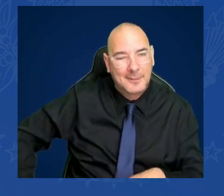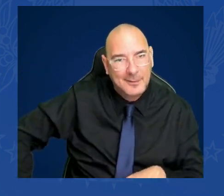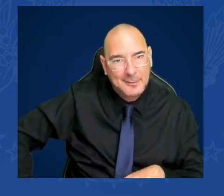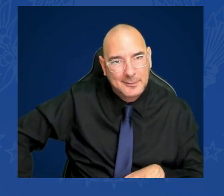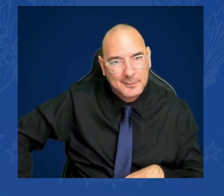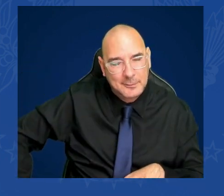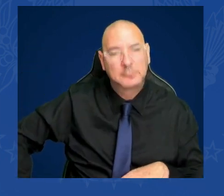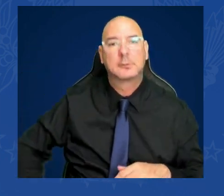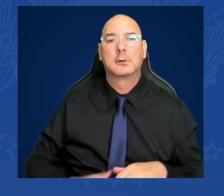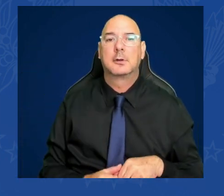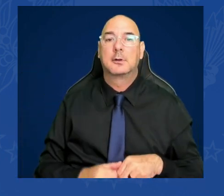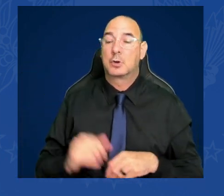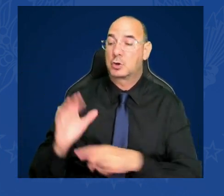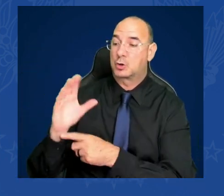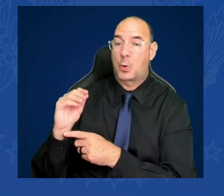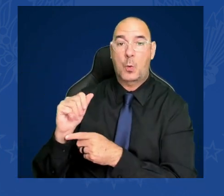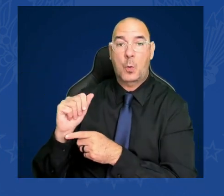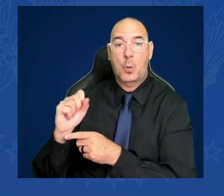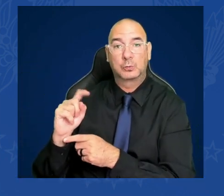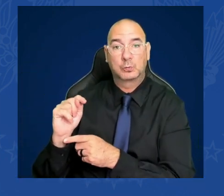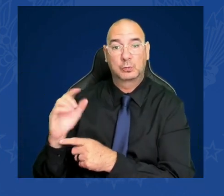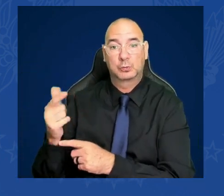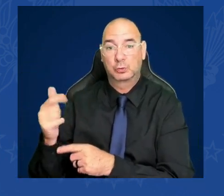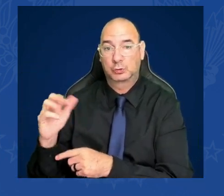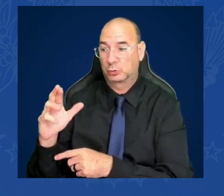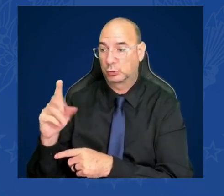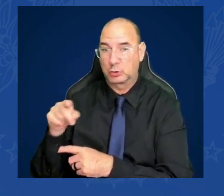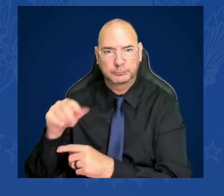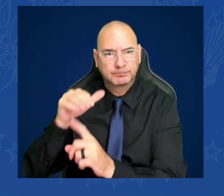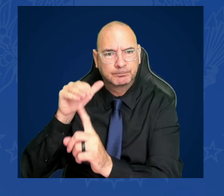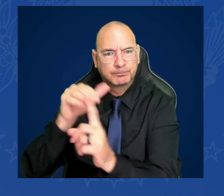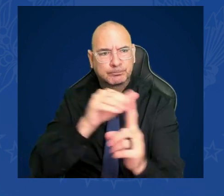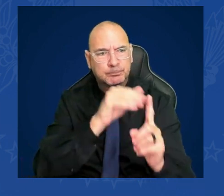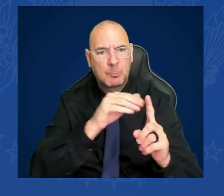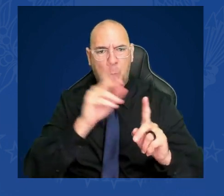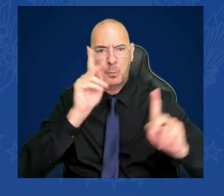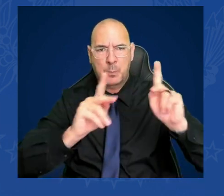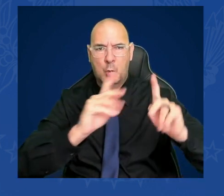is a reminder to the world that we, as the United States,